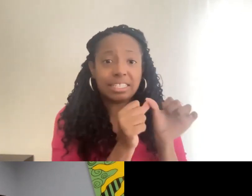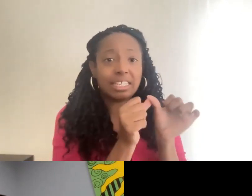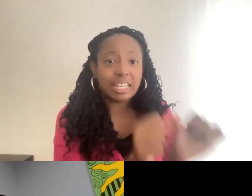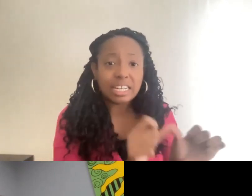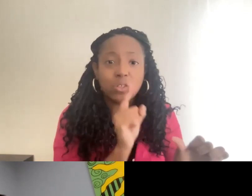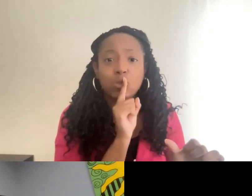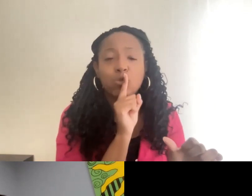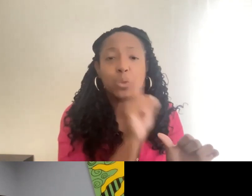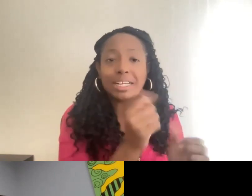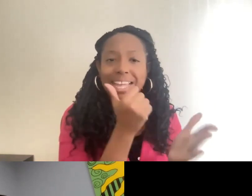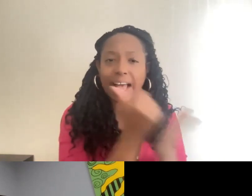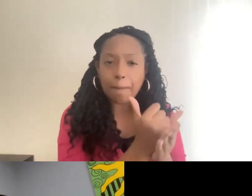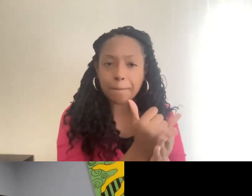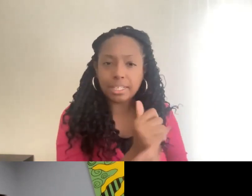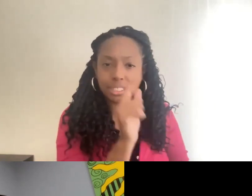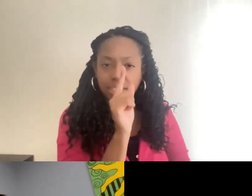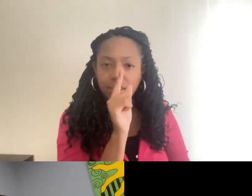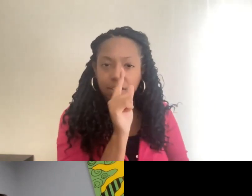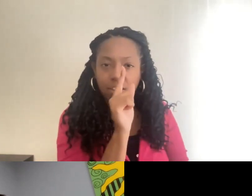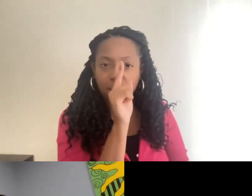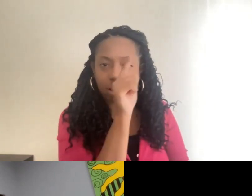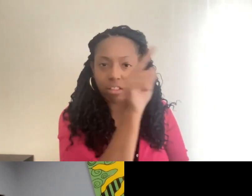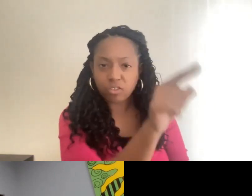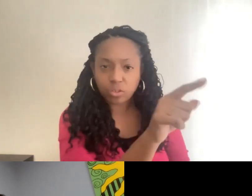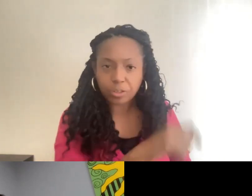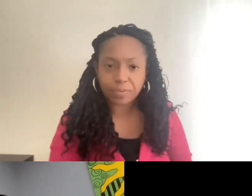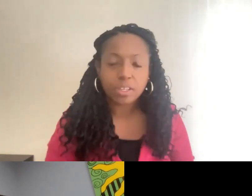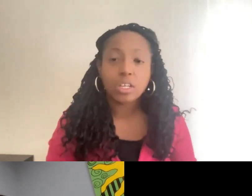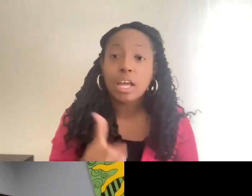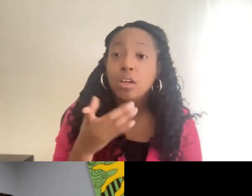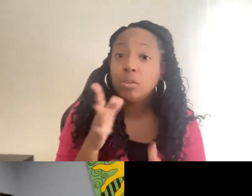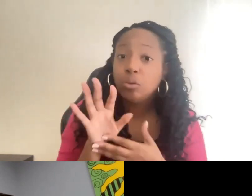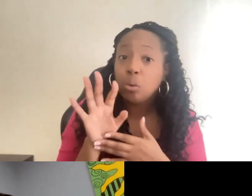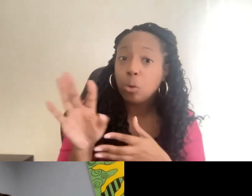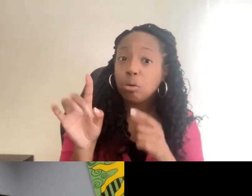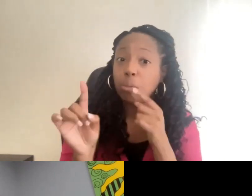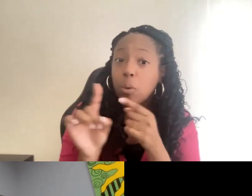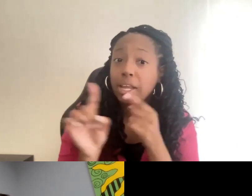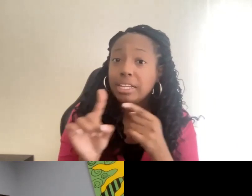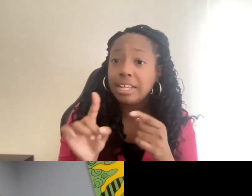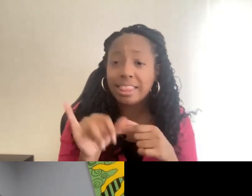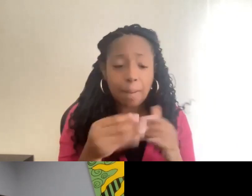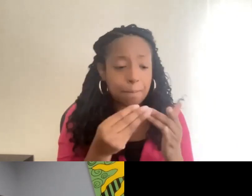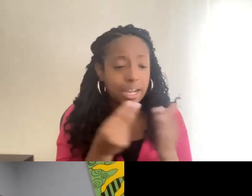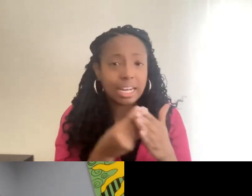us long term right and so then to your point John right what are we using this money for is crucial